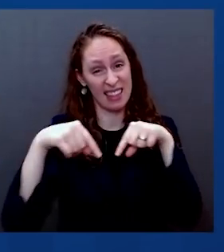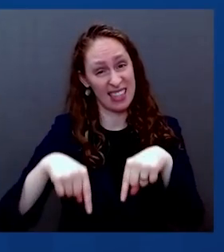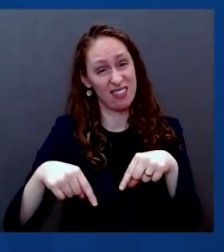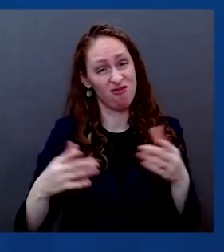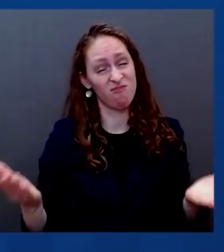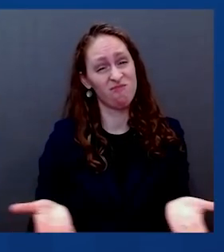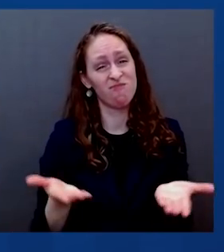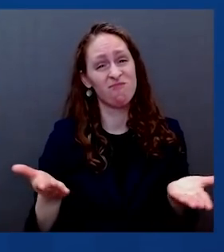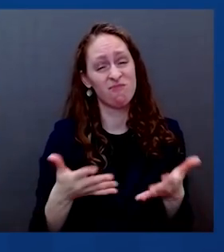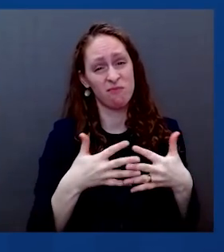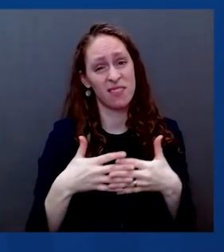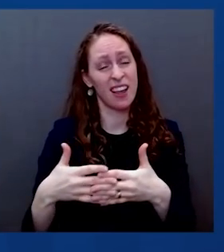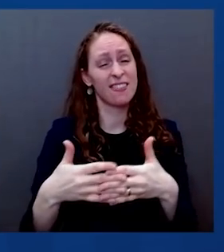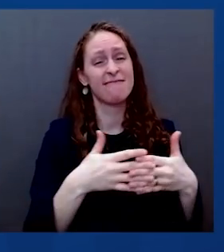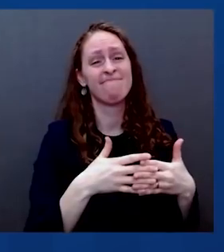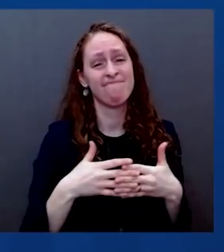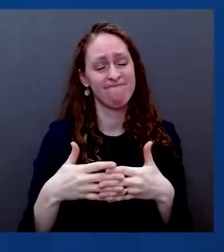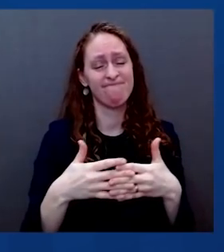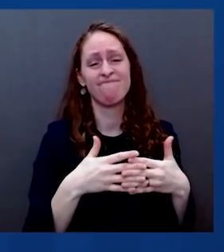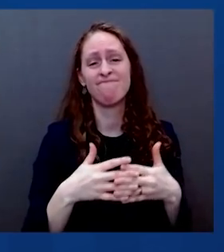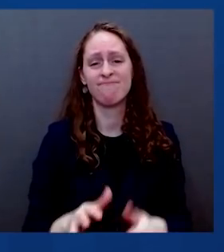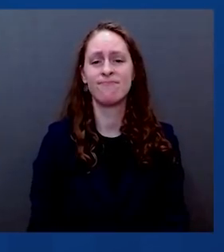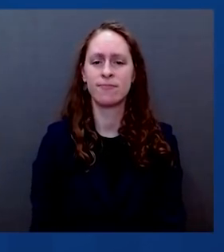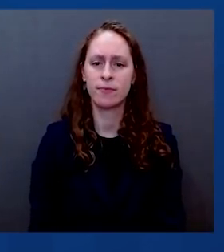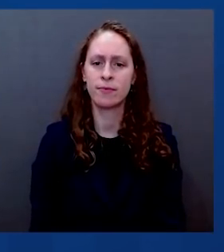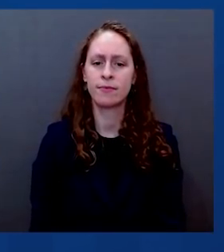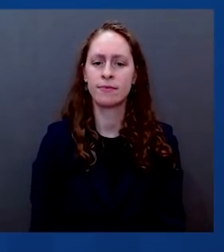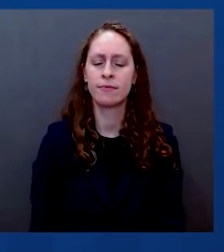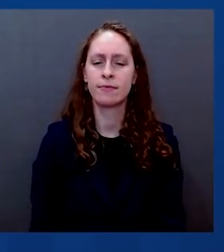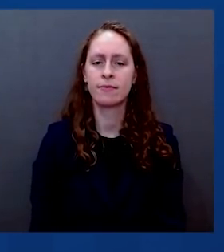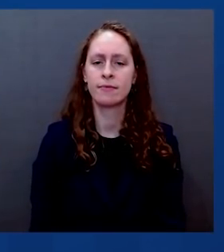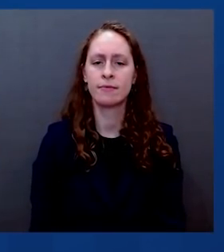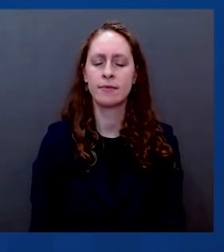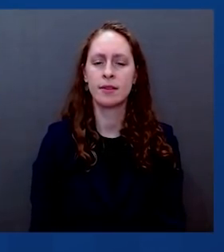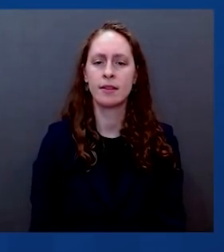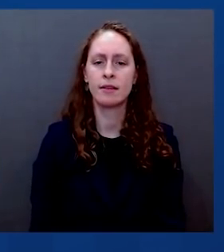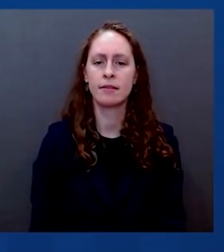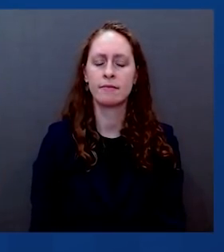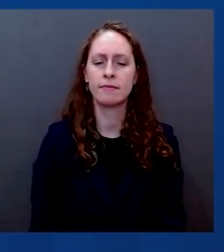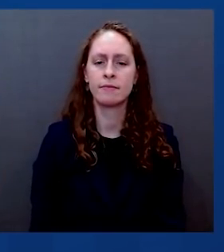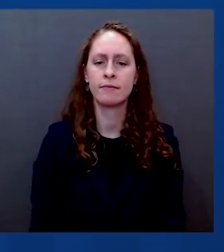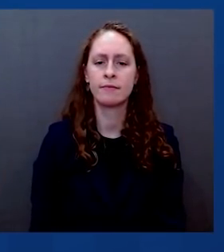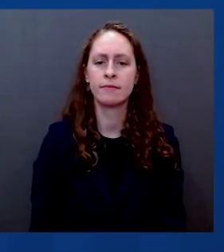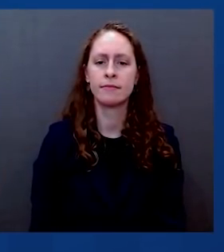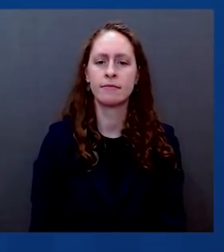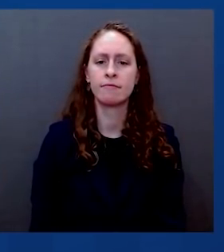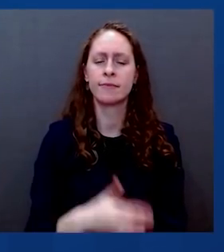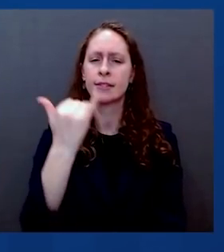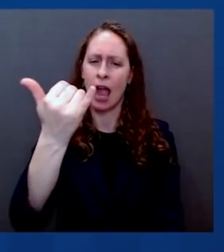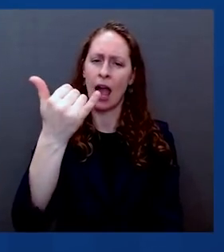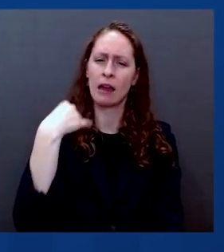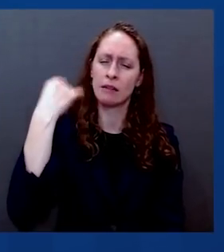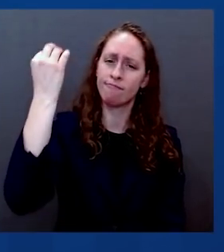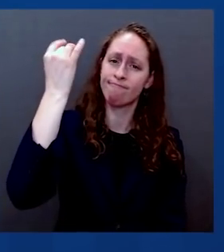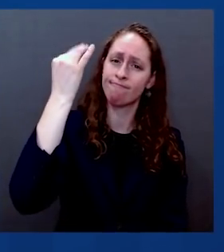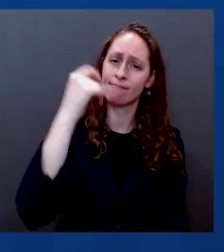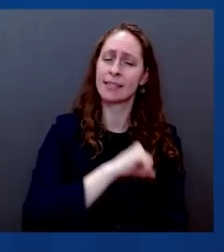And the question is: Where will the institution of the United States Senate stand? Every senator -- Democrat, Republican, and independent --